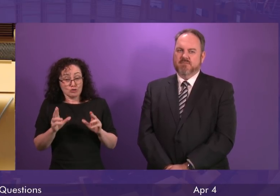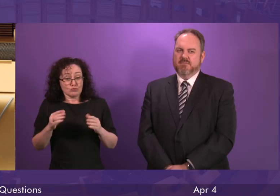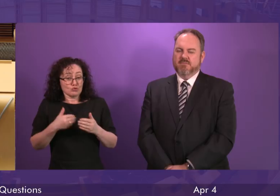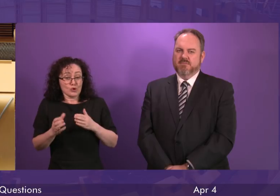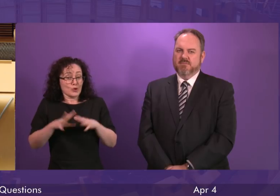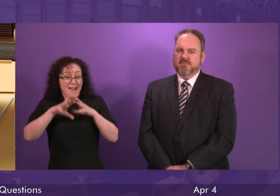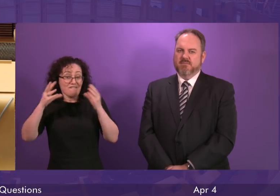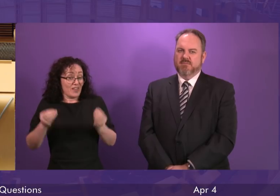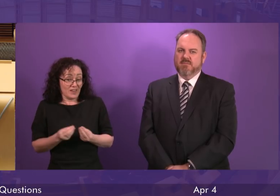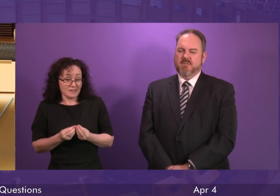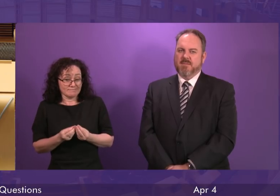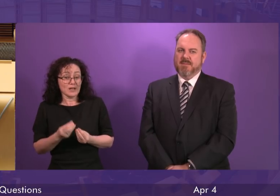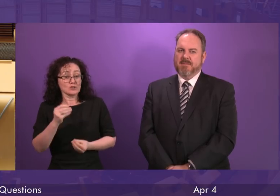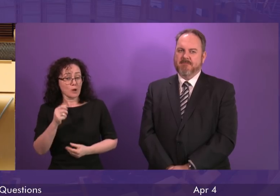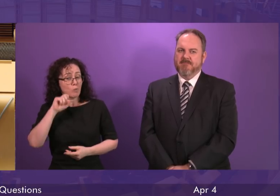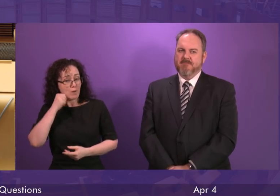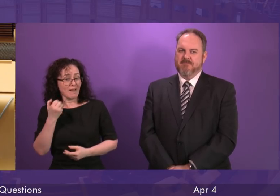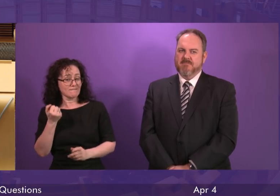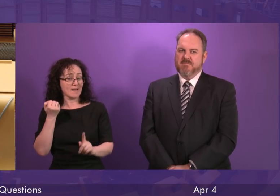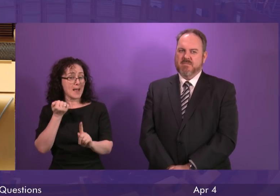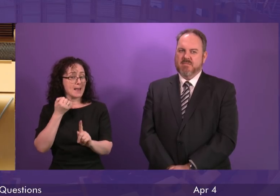is so important that we all work to avoid that scenario.